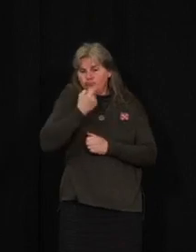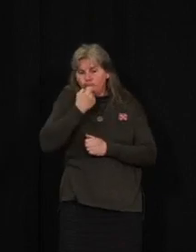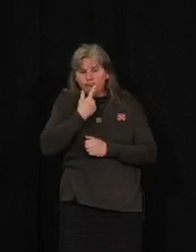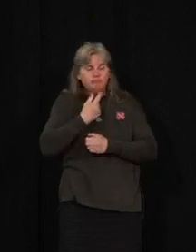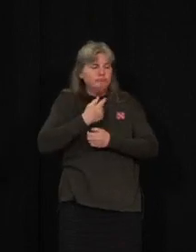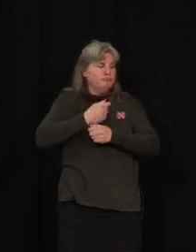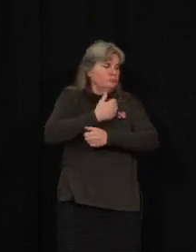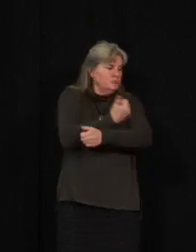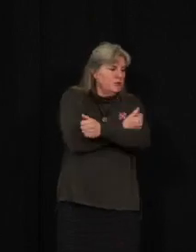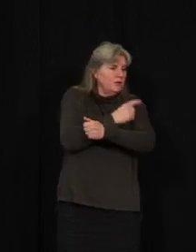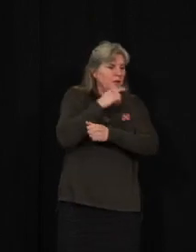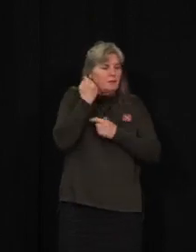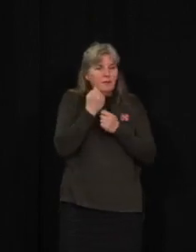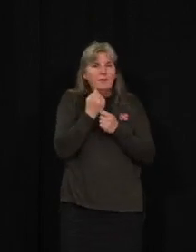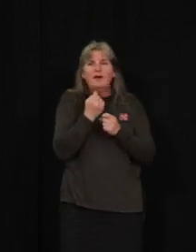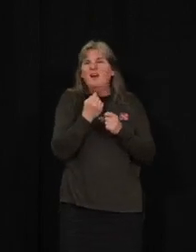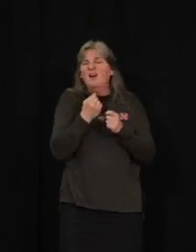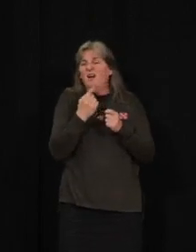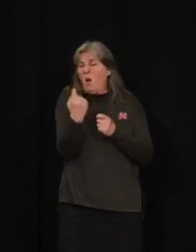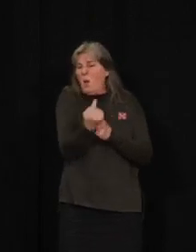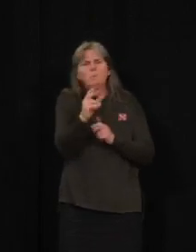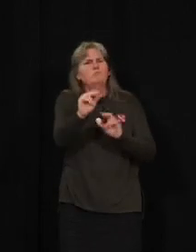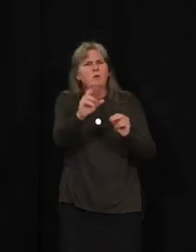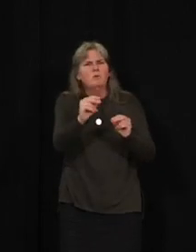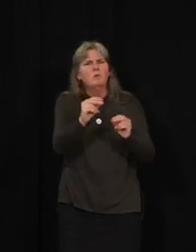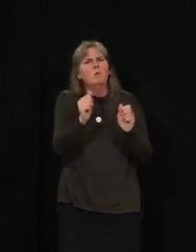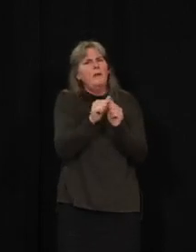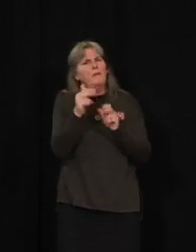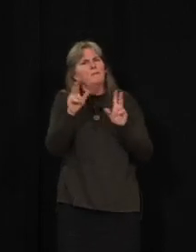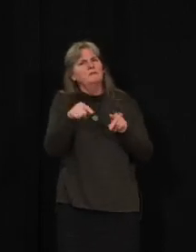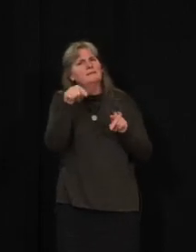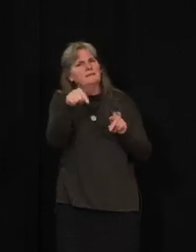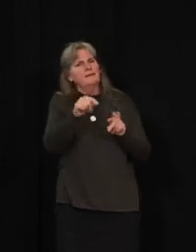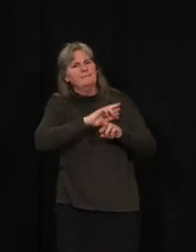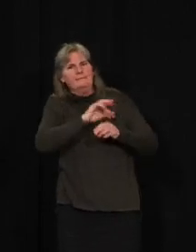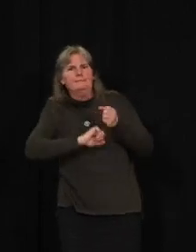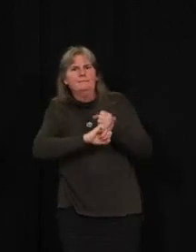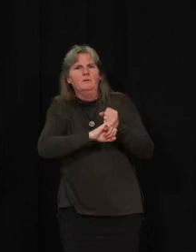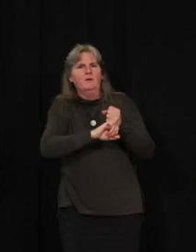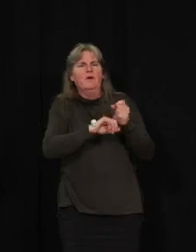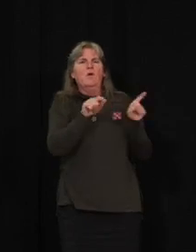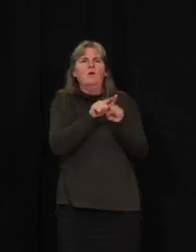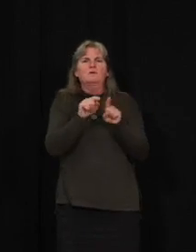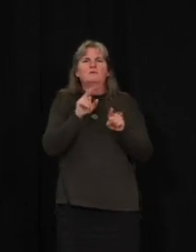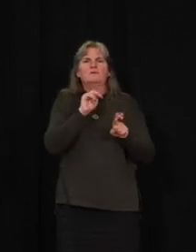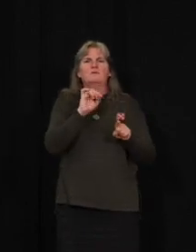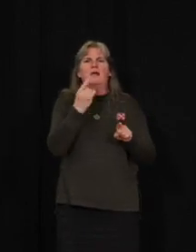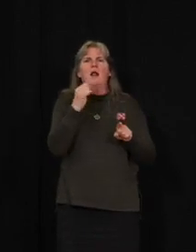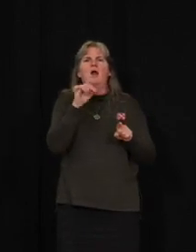people out there helping and ready to help if you're struggling for sad, or just need a little help.